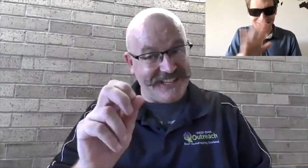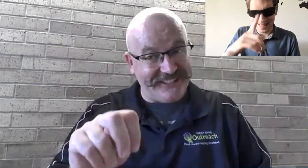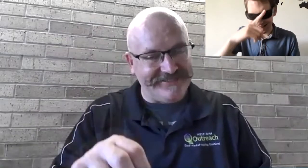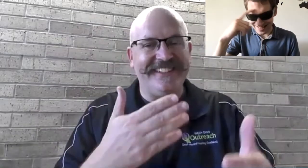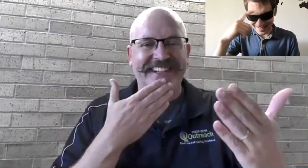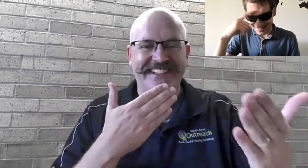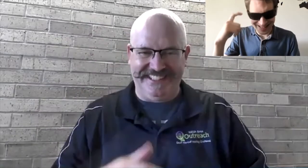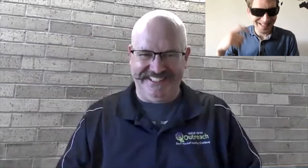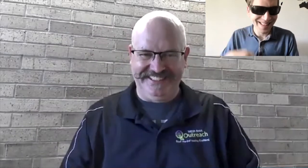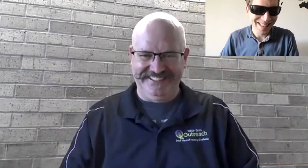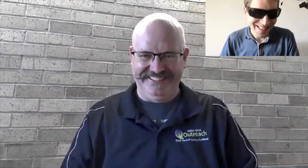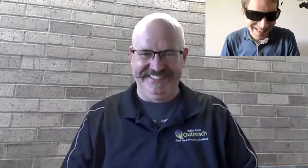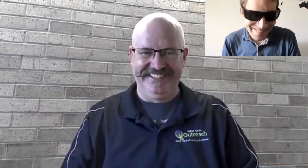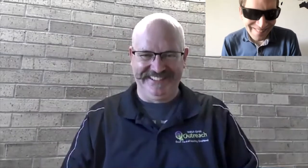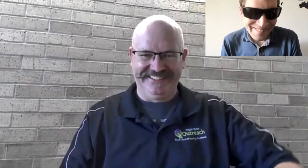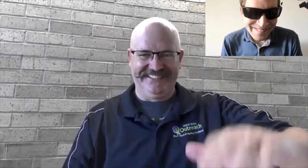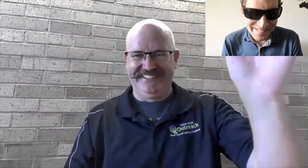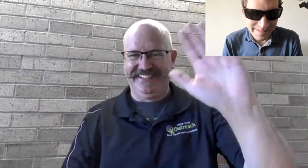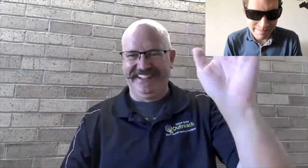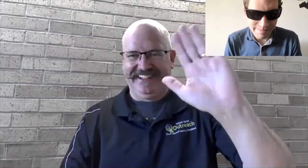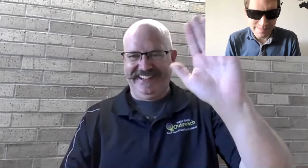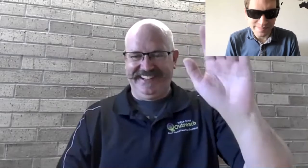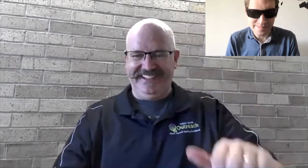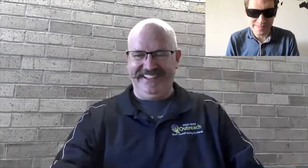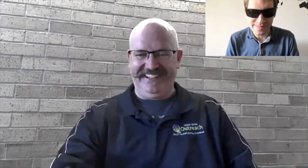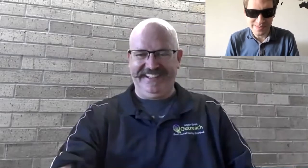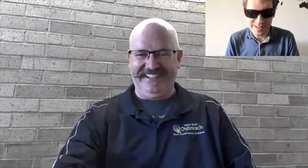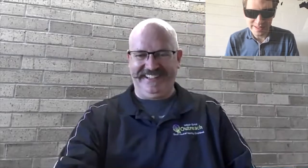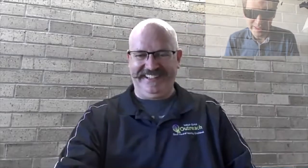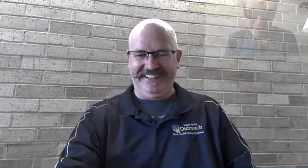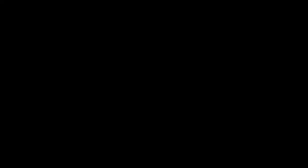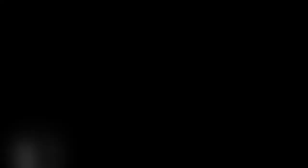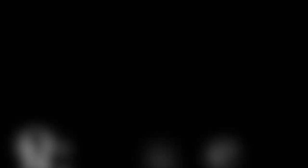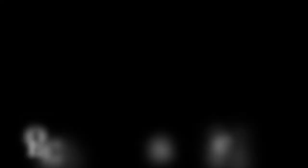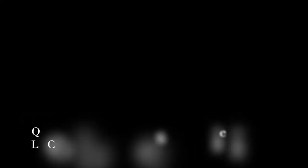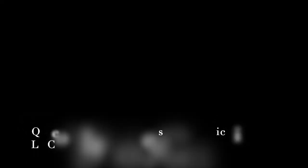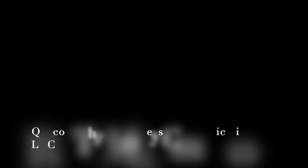(Scott) Thank you so much Jason, have a great day. (Jason) Enjoy your summer. (Scott) Bye!!